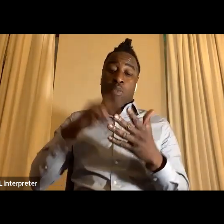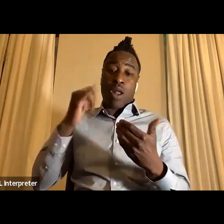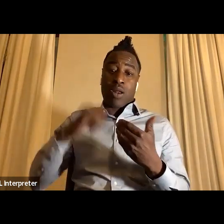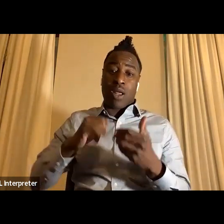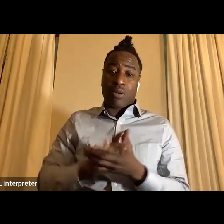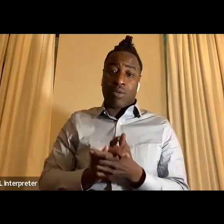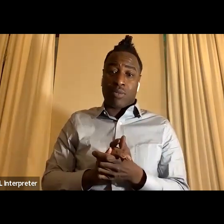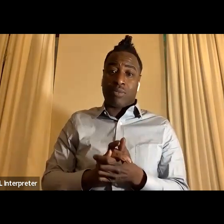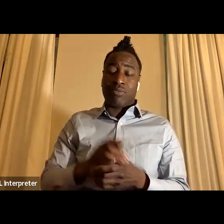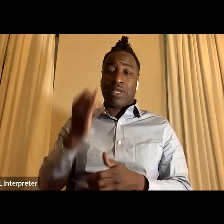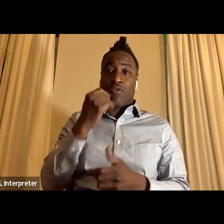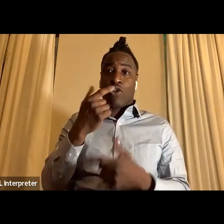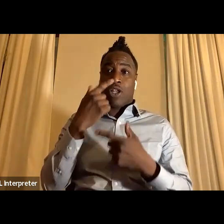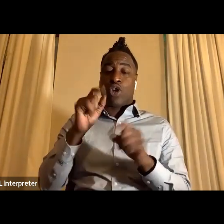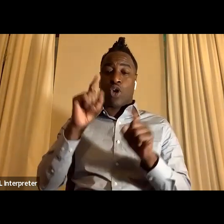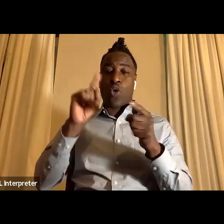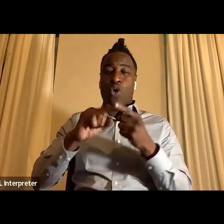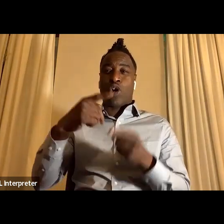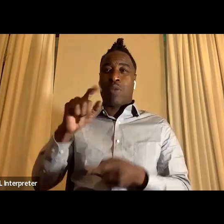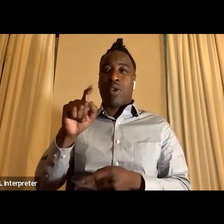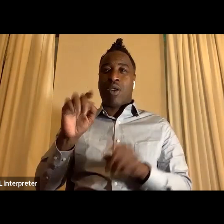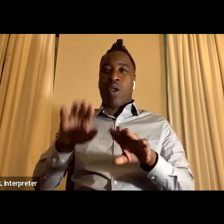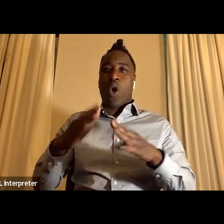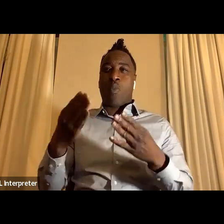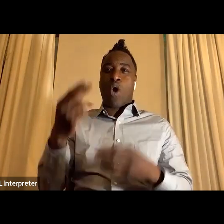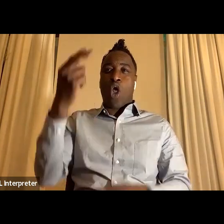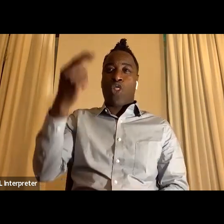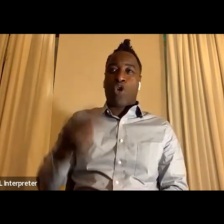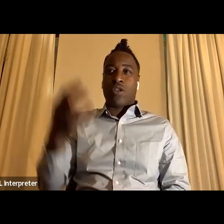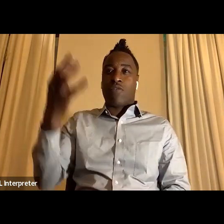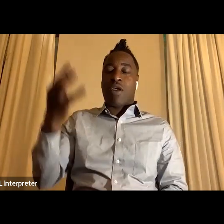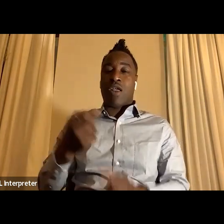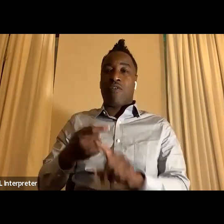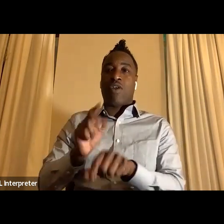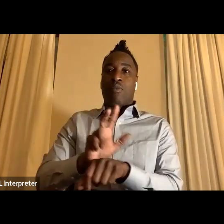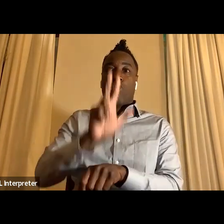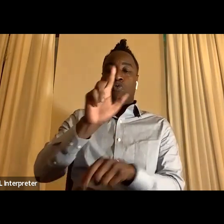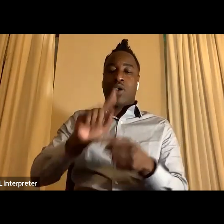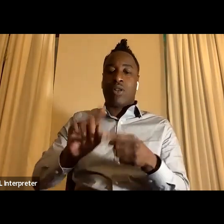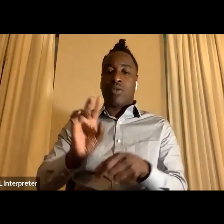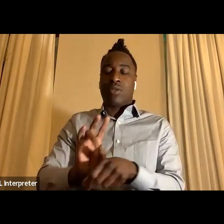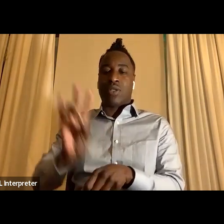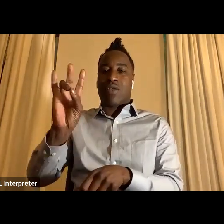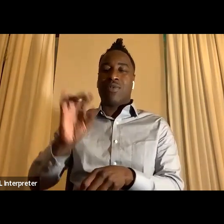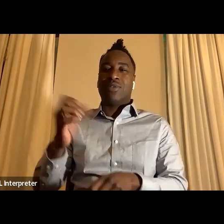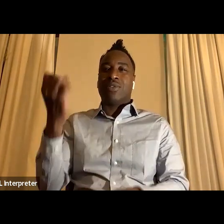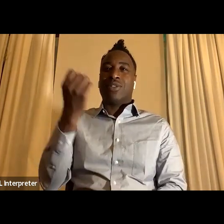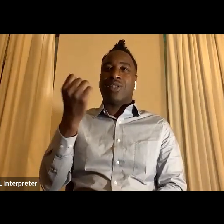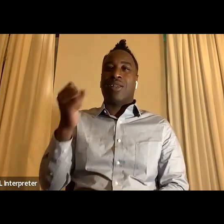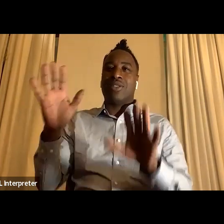They're open on Thursdays and Fridays from 3 to 7 p.m. and Saturday and Sundays from 10 to 4 p.m..